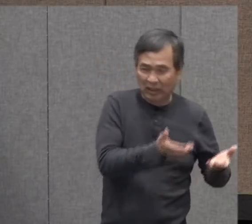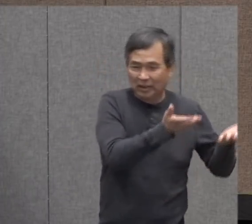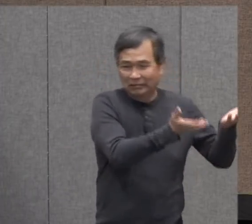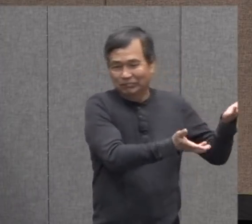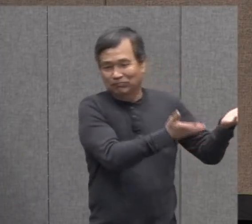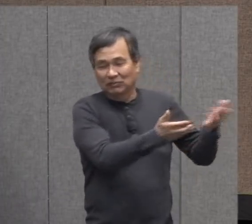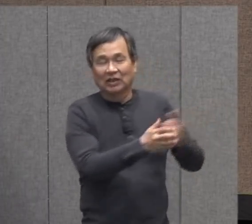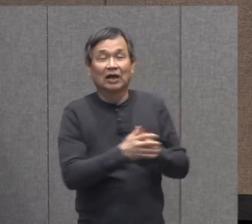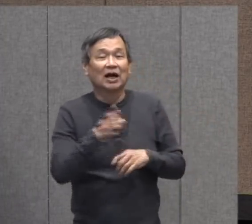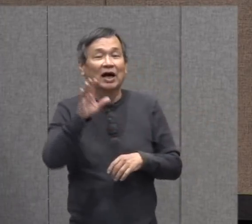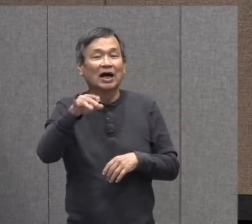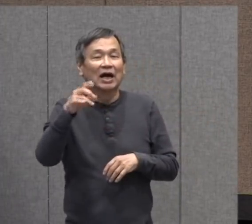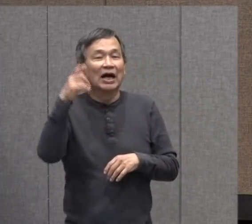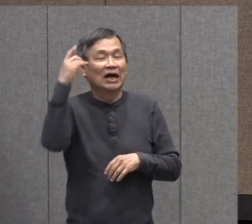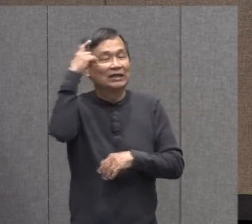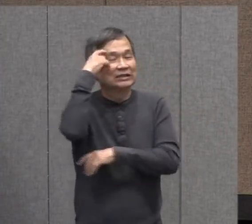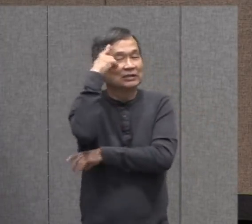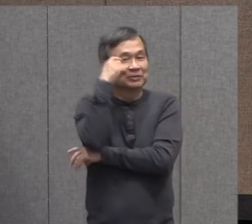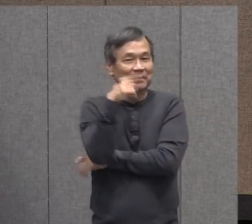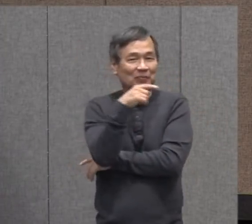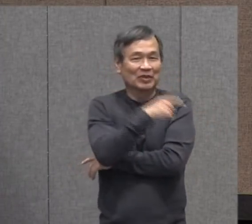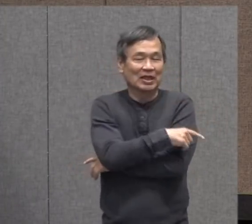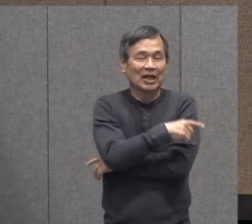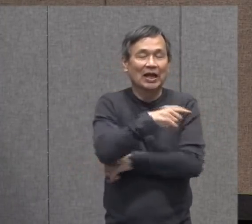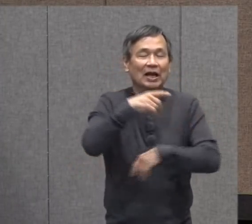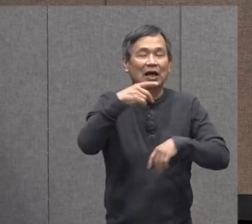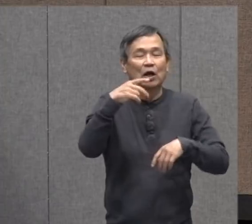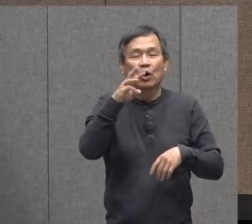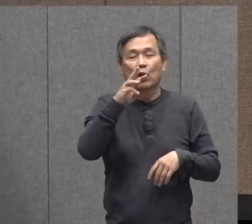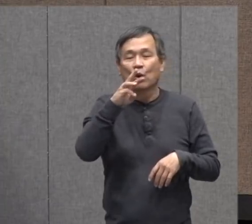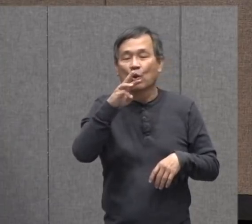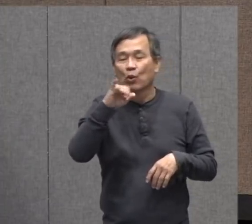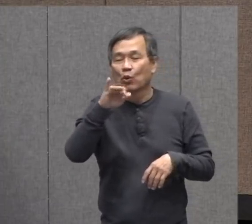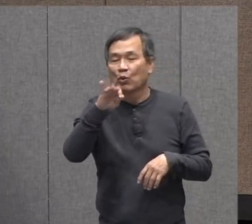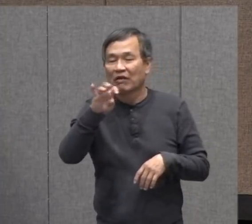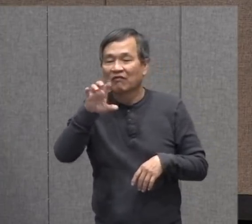I predict that this is going to be the lightest one.